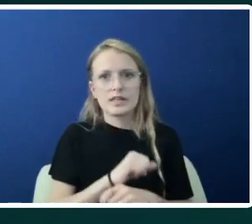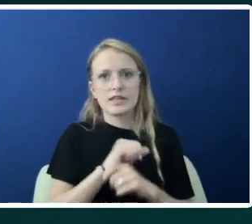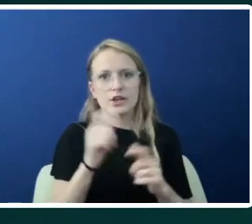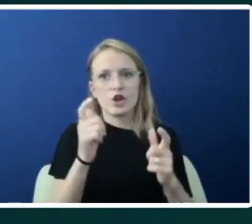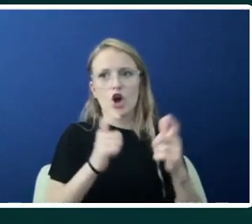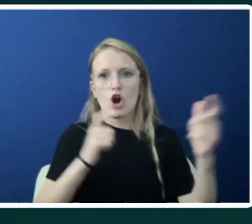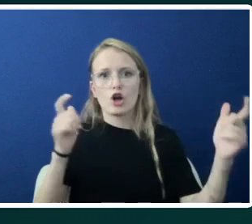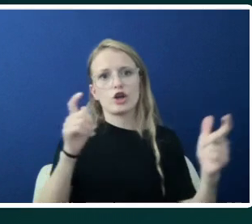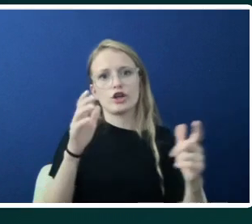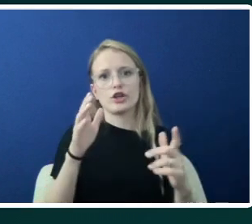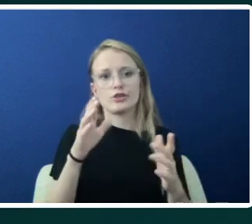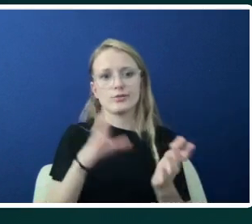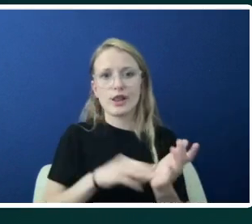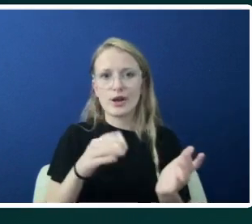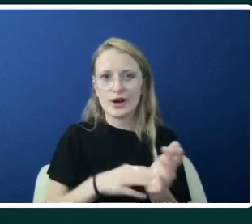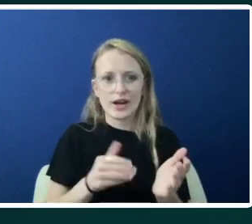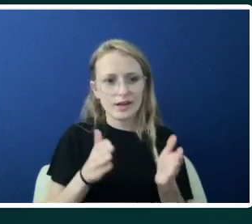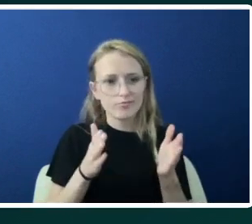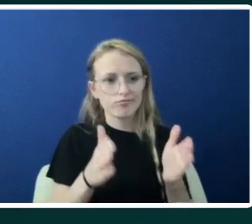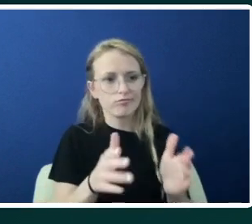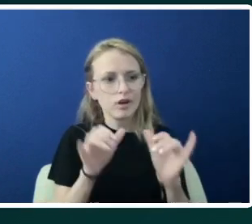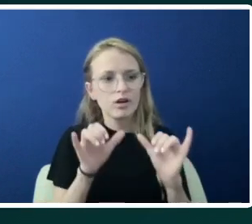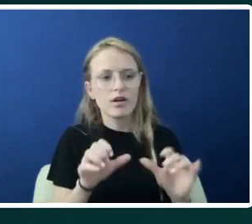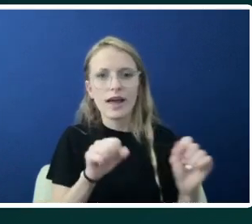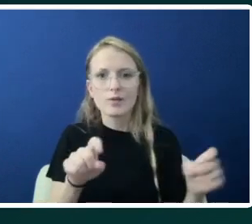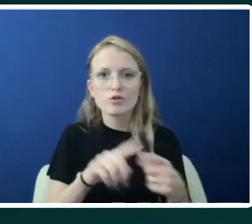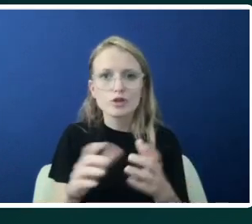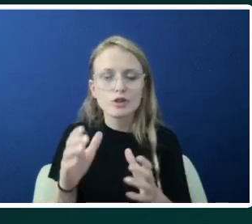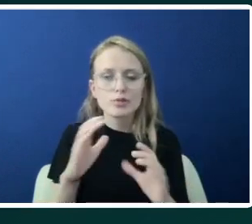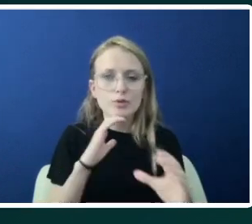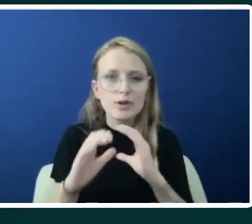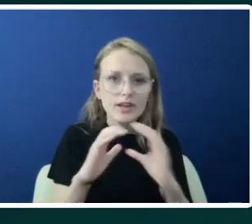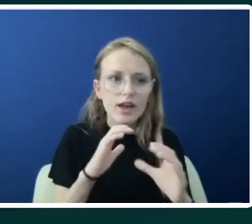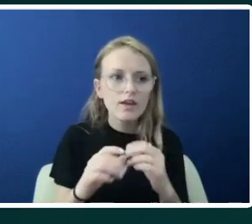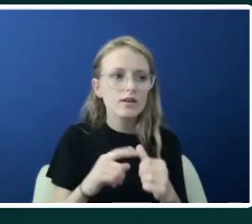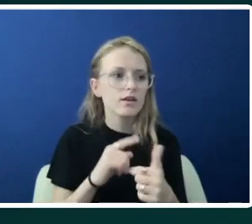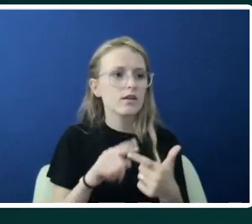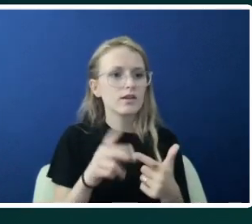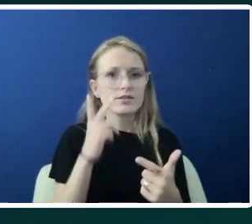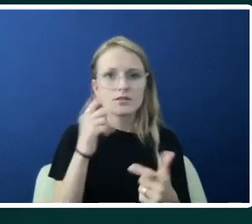right. For being able to communicate and being able to see other people from different walks of